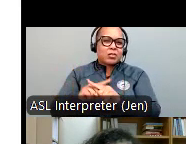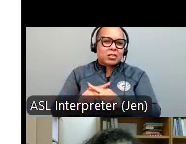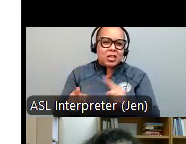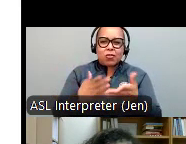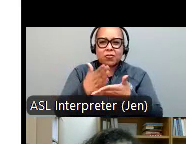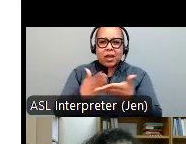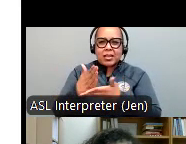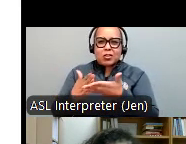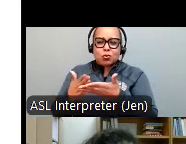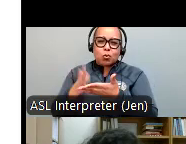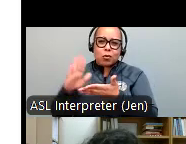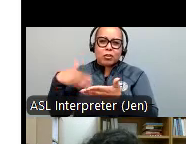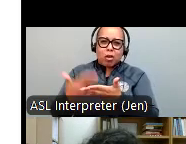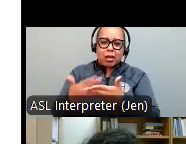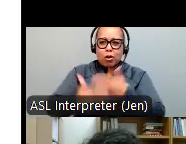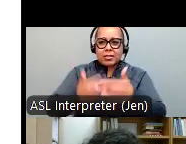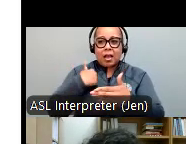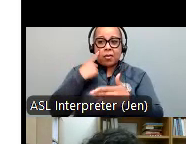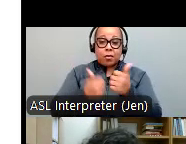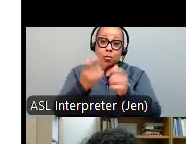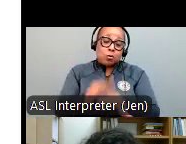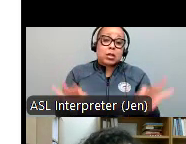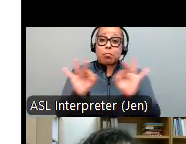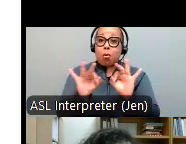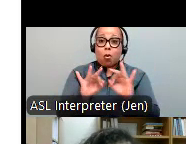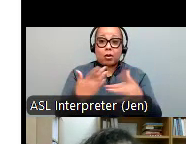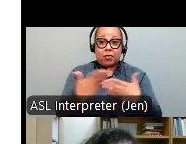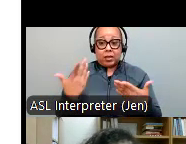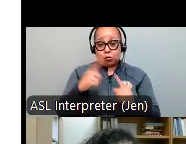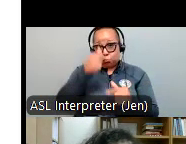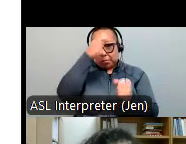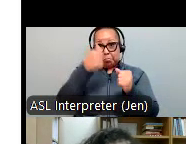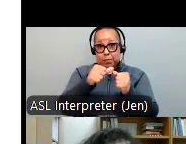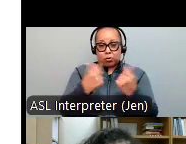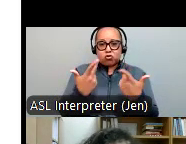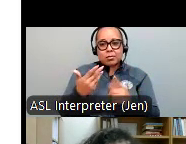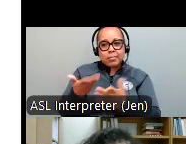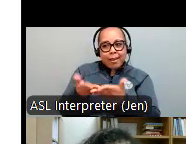process, and I think the most important thing to remember is just to ask someone you know